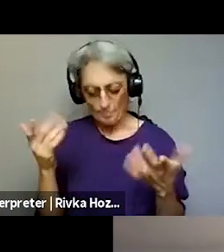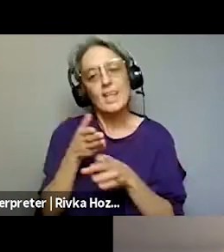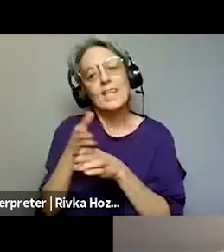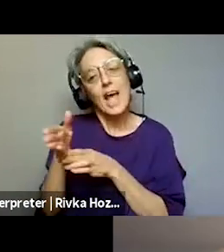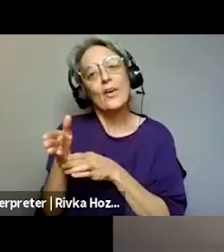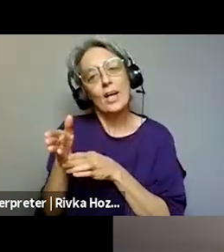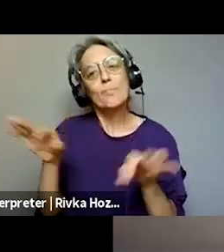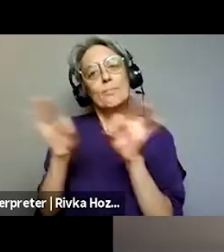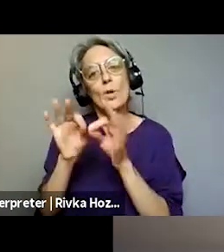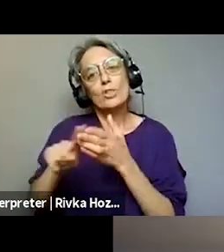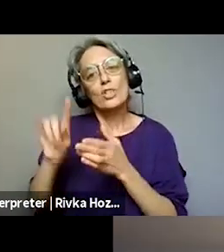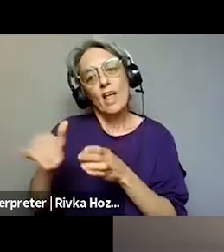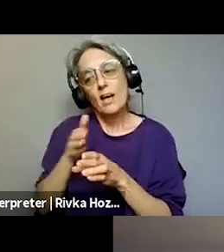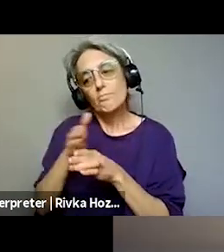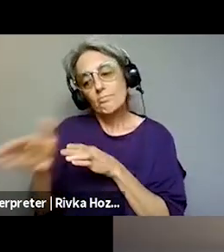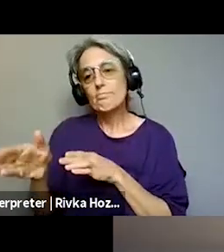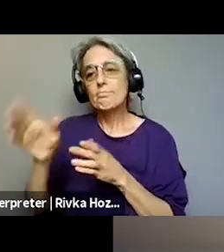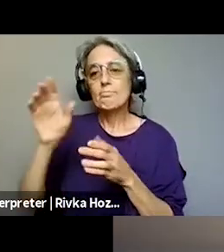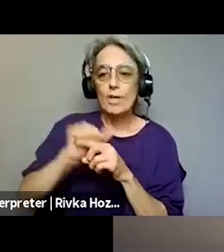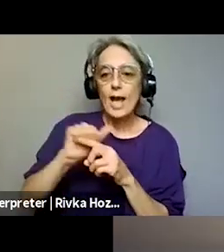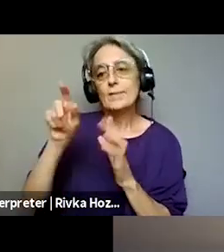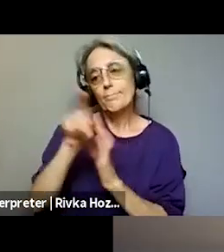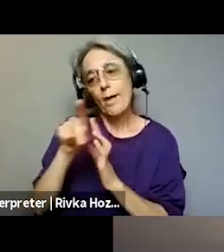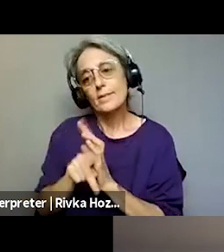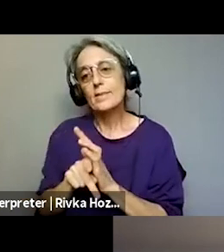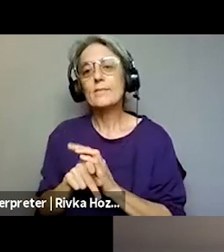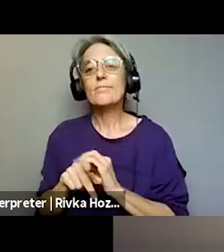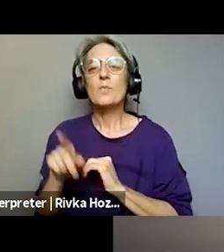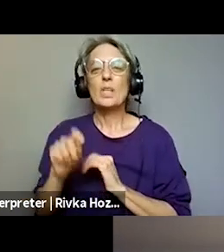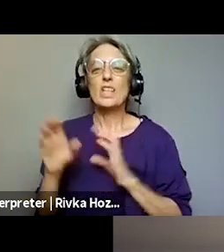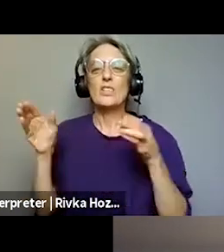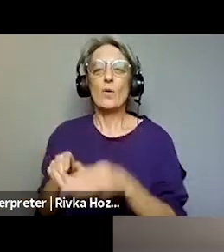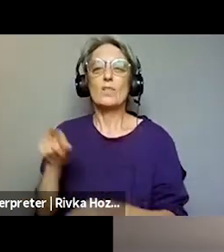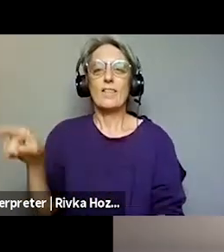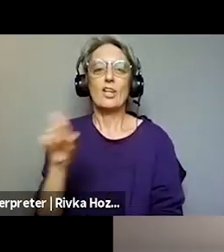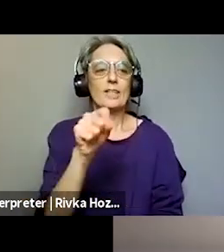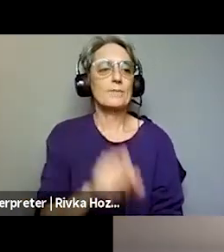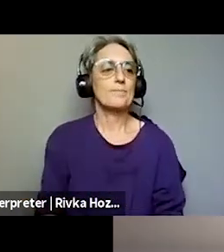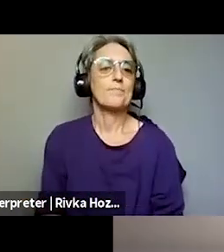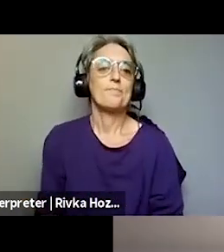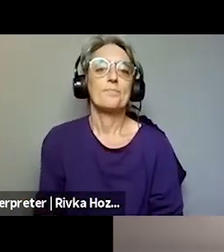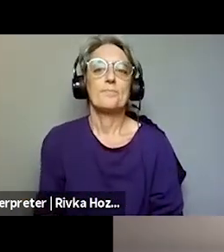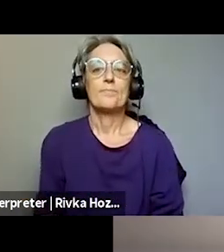practice and policy that we need to focus on. >> [DR. AMANDA REICHARD:] I think this question